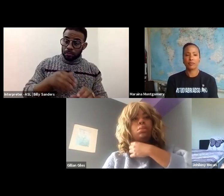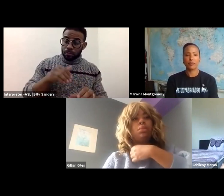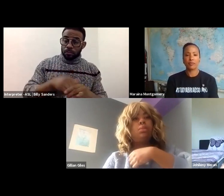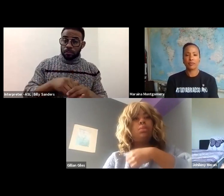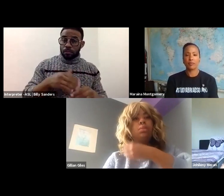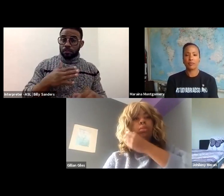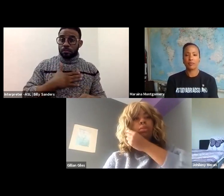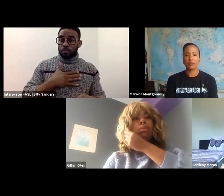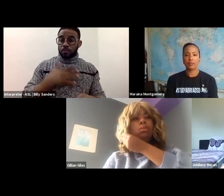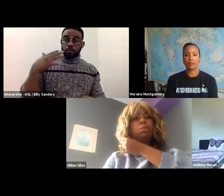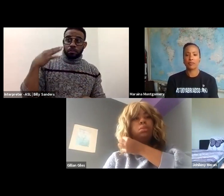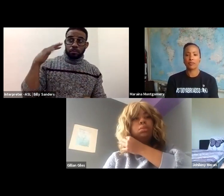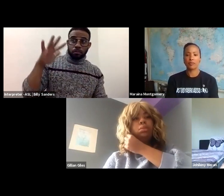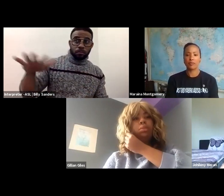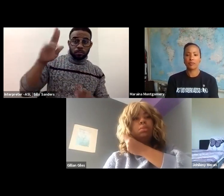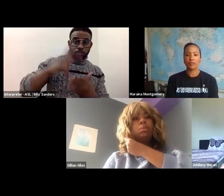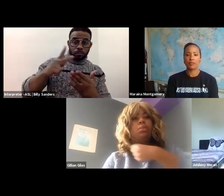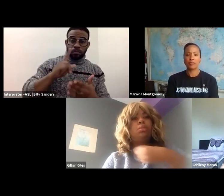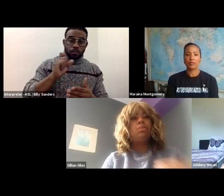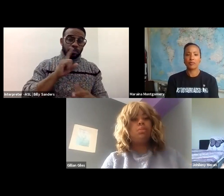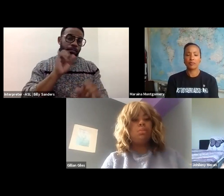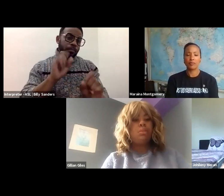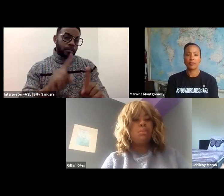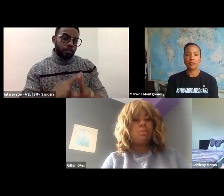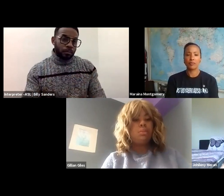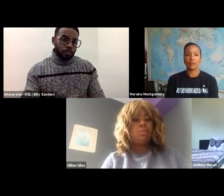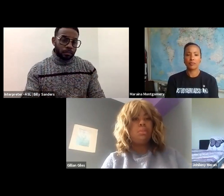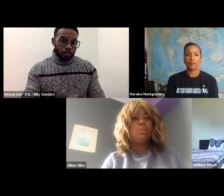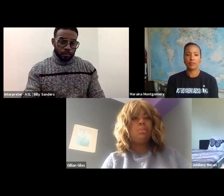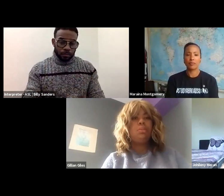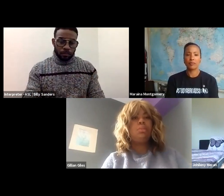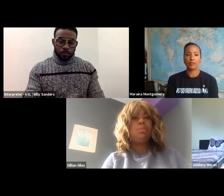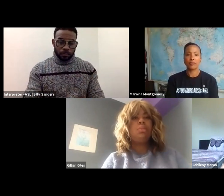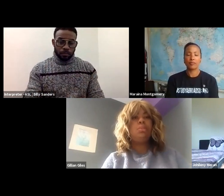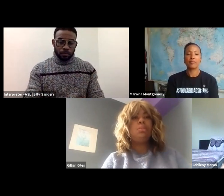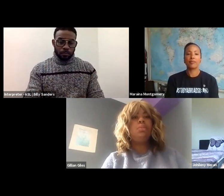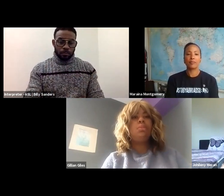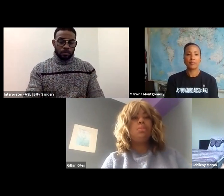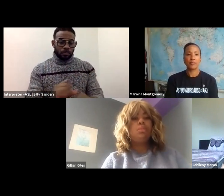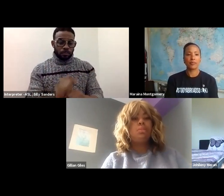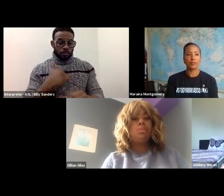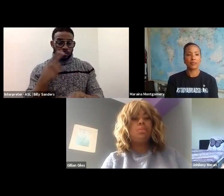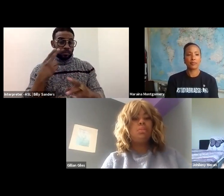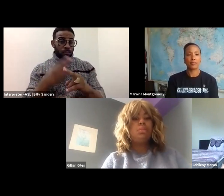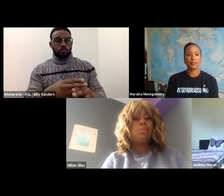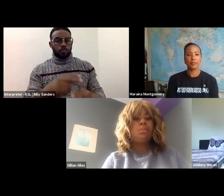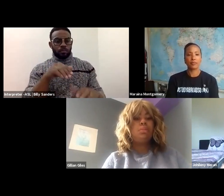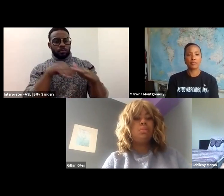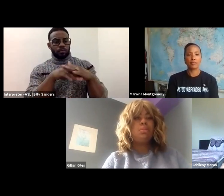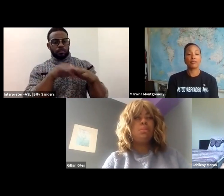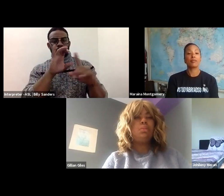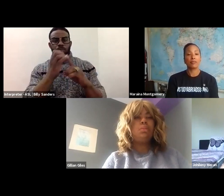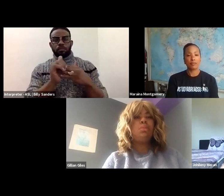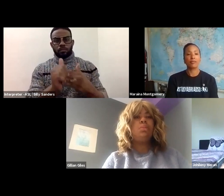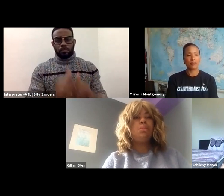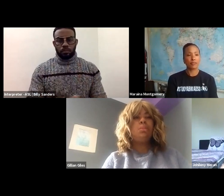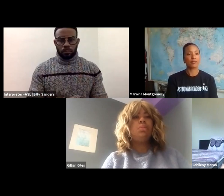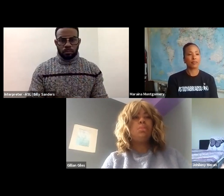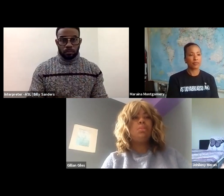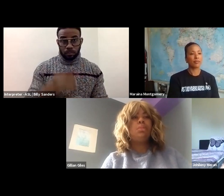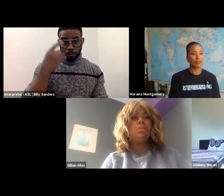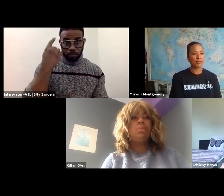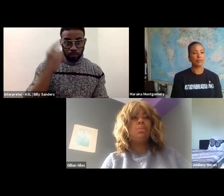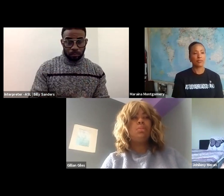my abroad program was being able to create what I called and access culture guide for students